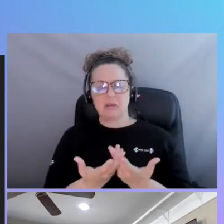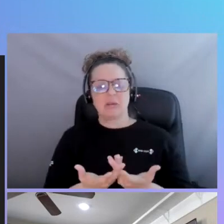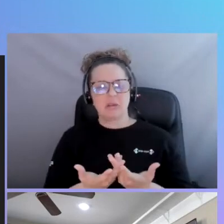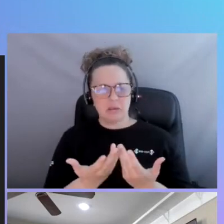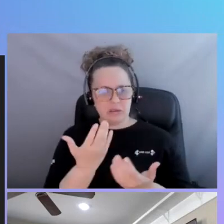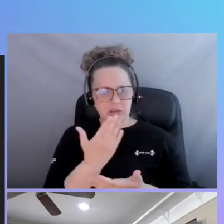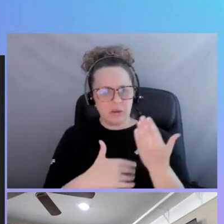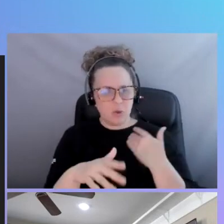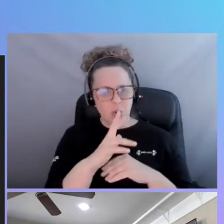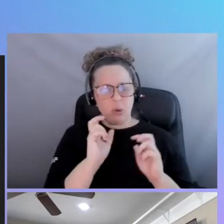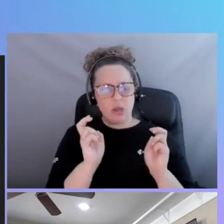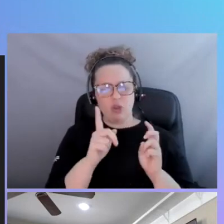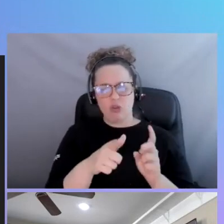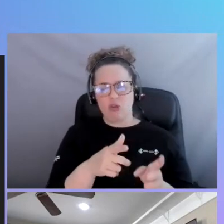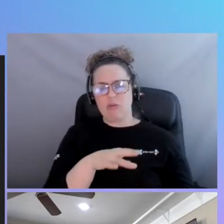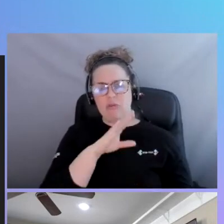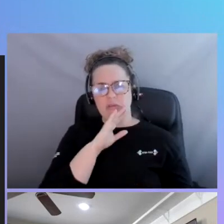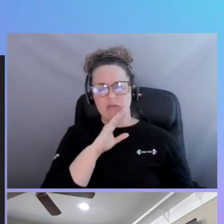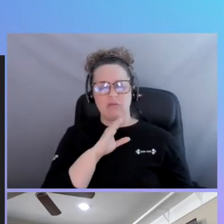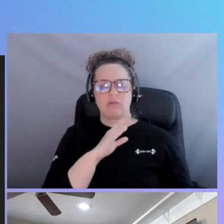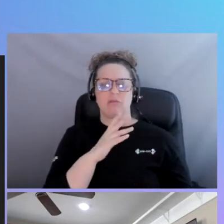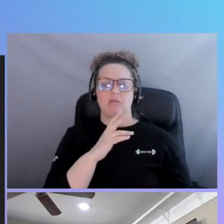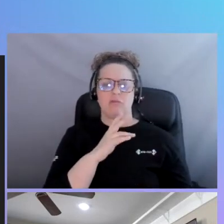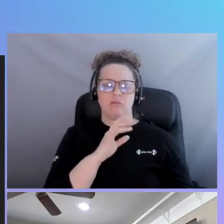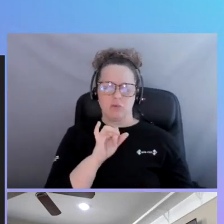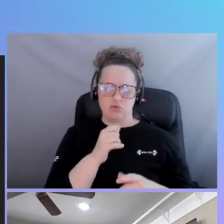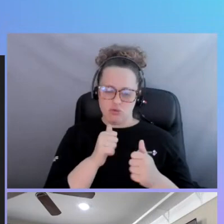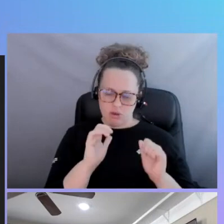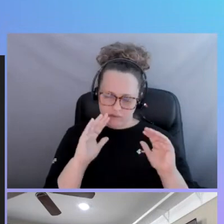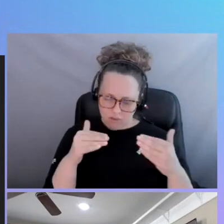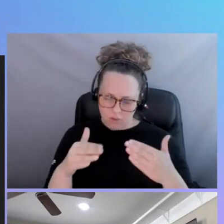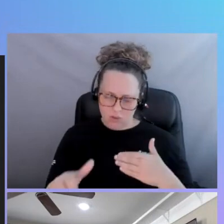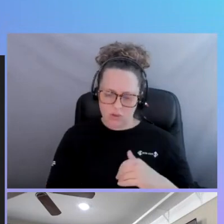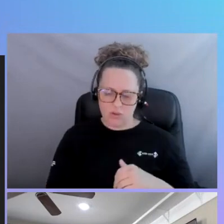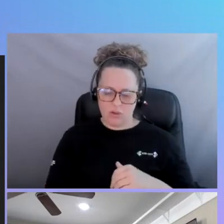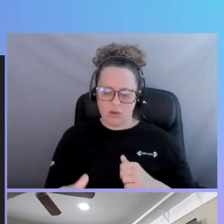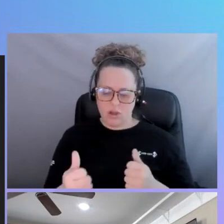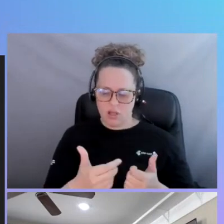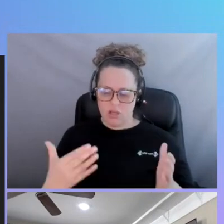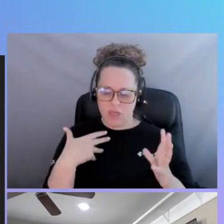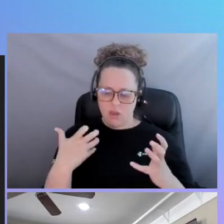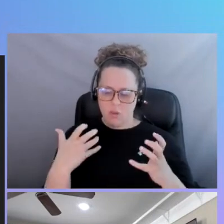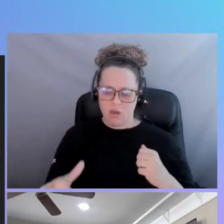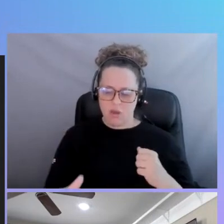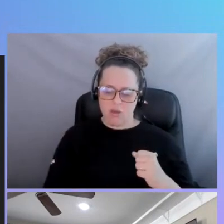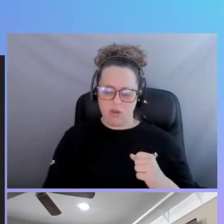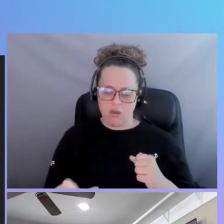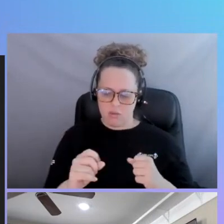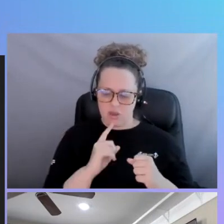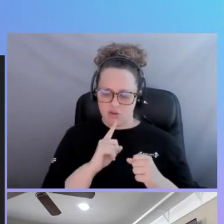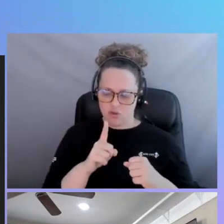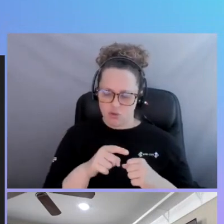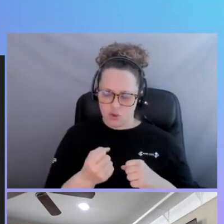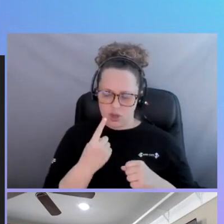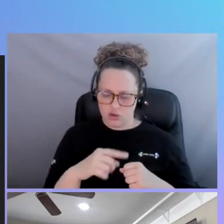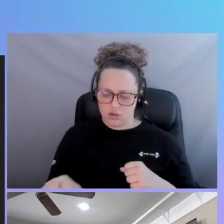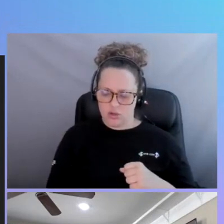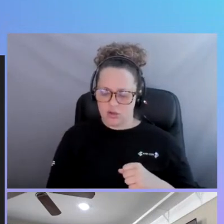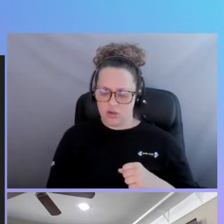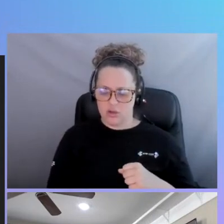working on. And one of the other things that I really want to push and make sure you understand is executives love to